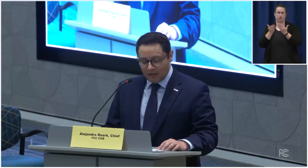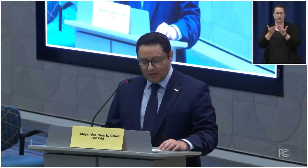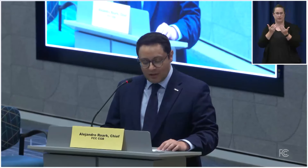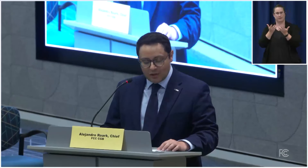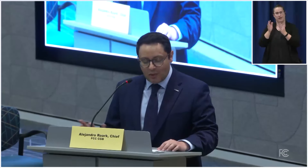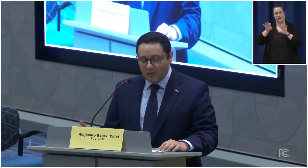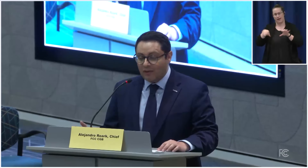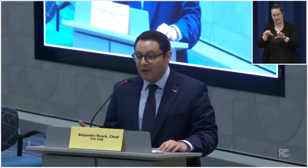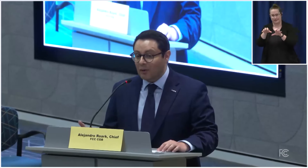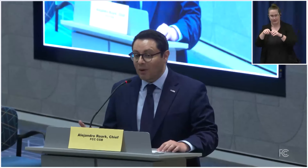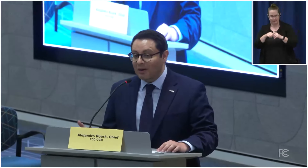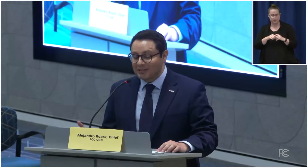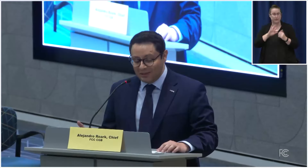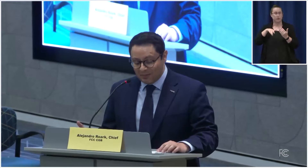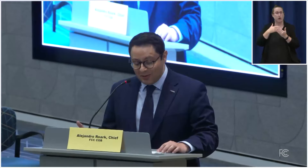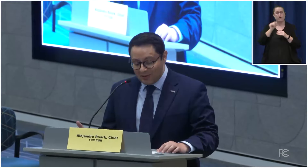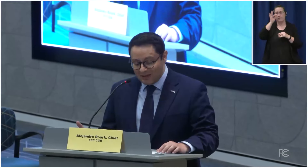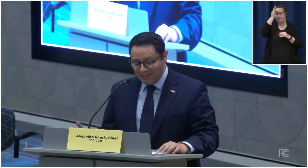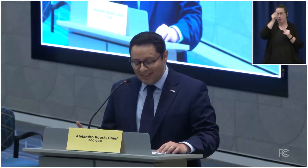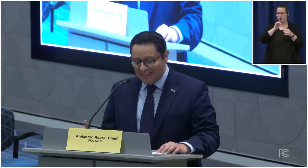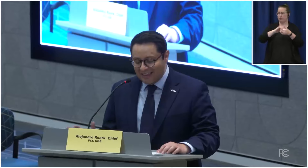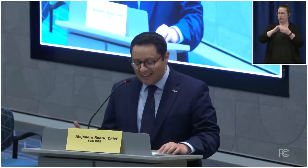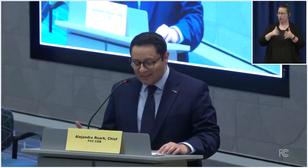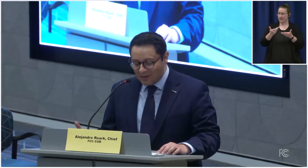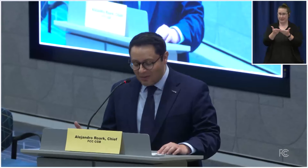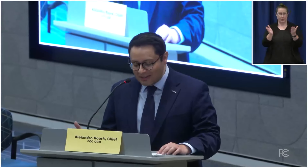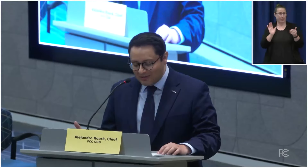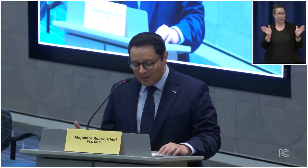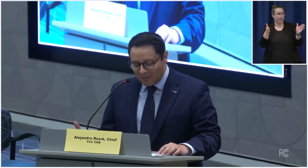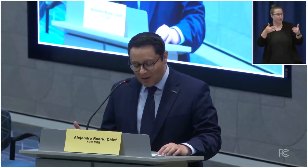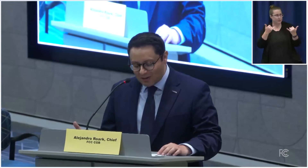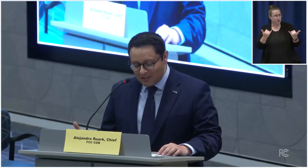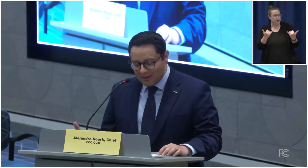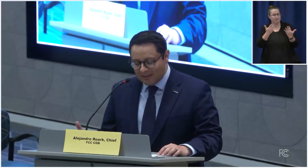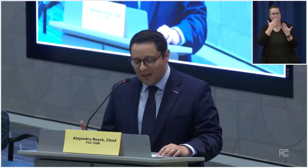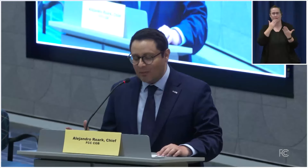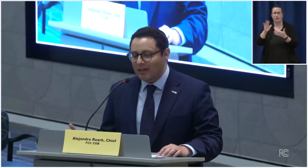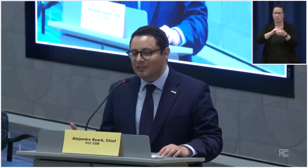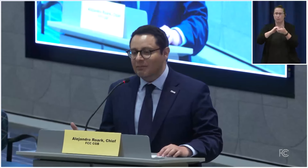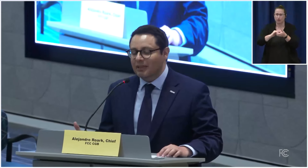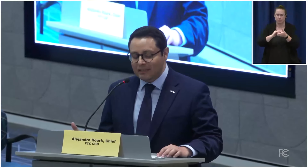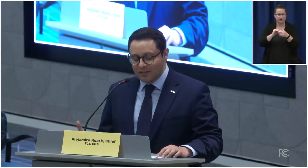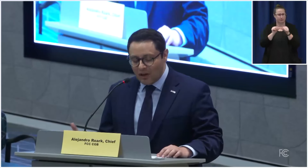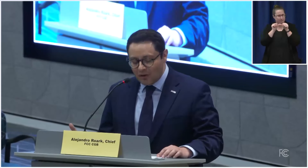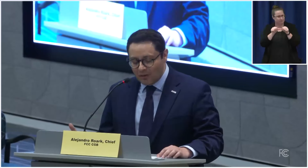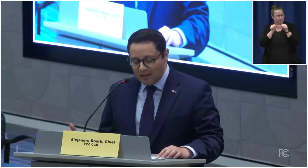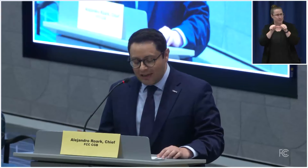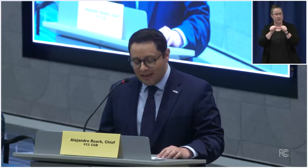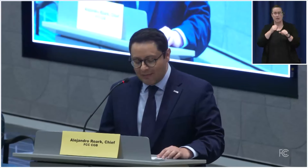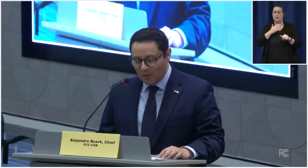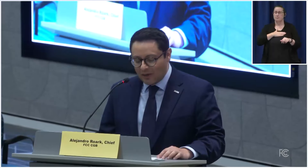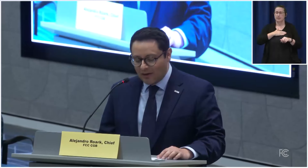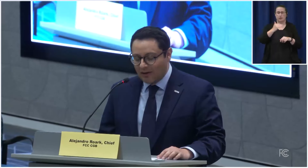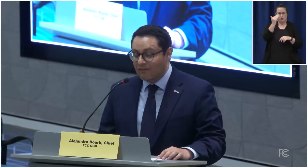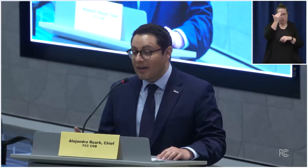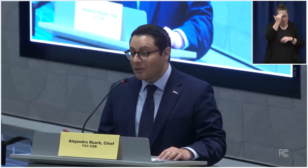FEDERAL PROGRAMS, SERVICES AND ACTIVITIES. TO ALL OF OUR FEDERAL PARTNERS IN THE ROOM, THANK YOU SO MUCH FOR YOUR